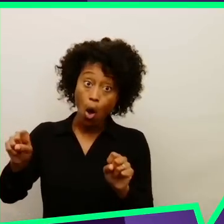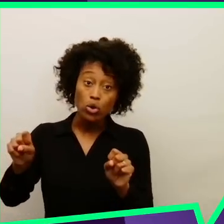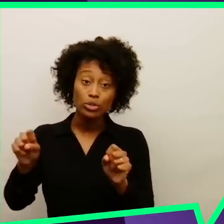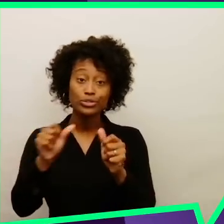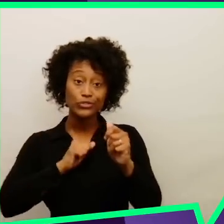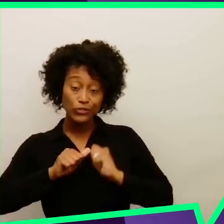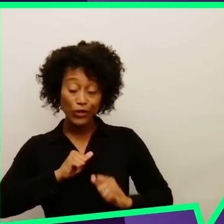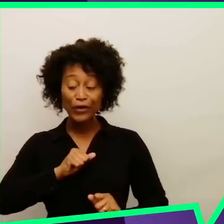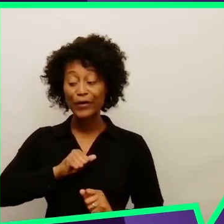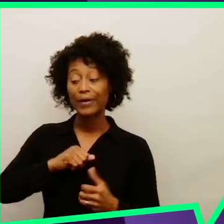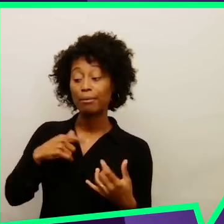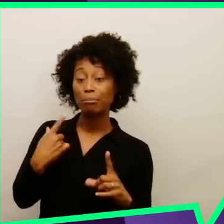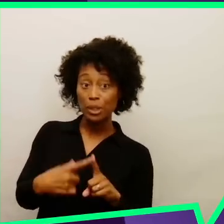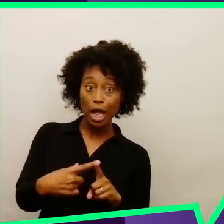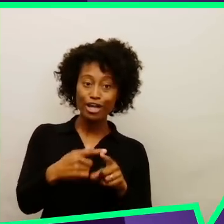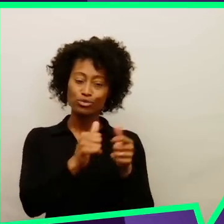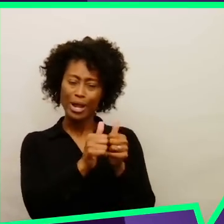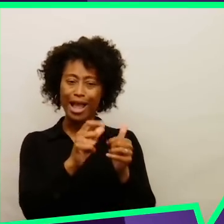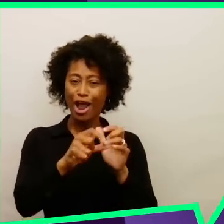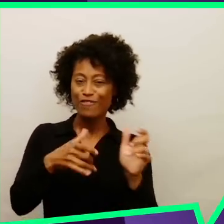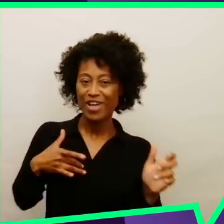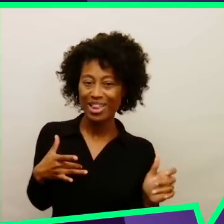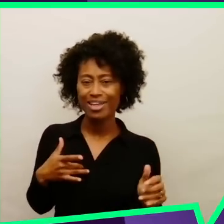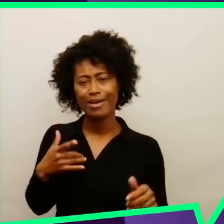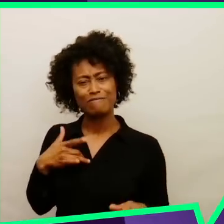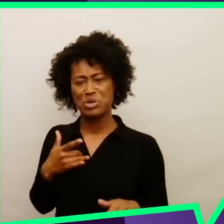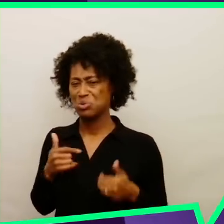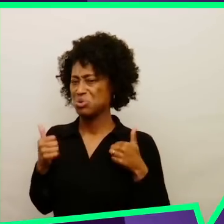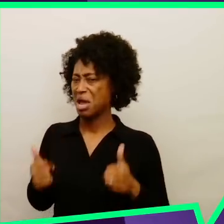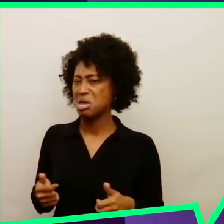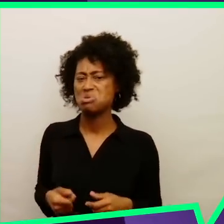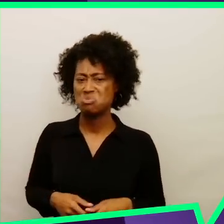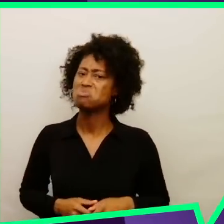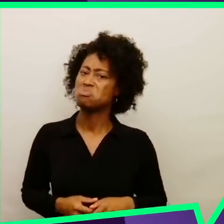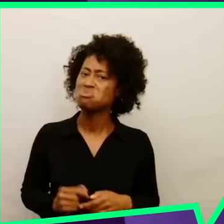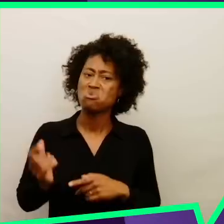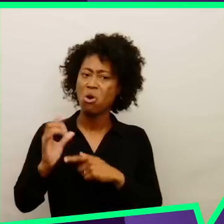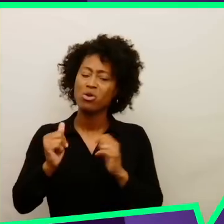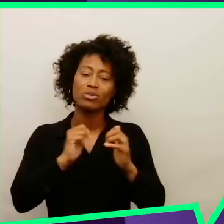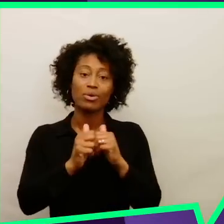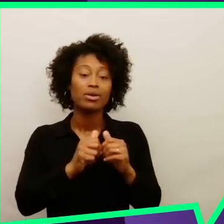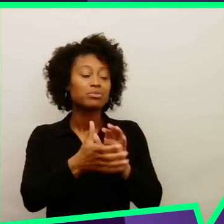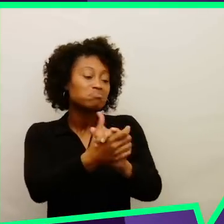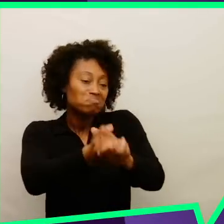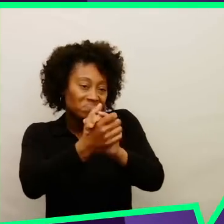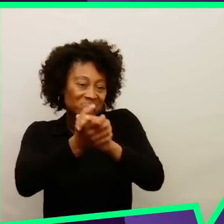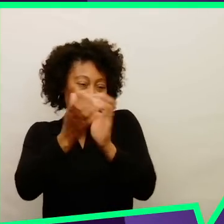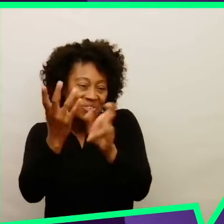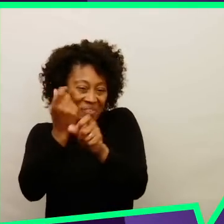How is it going? How are you feeling? I felt great. It was an awesome race. Congratulations to the winner.